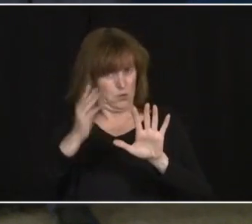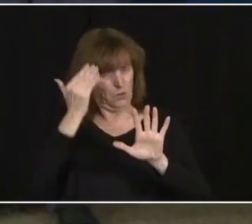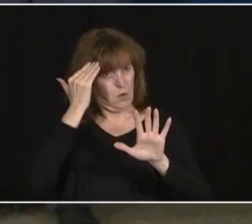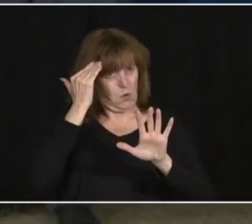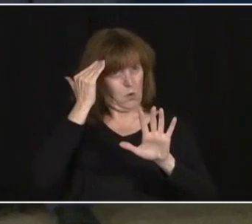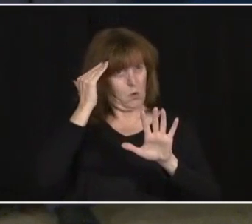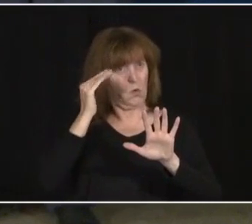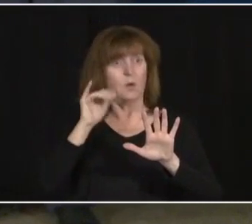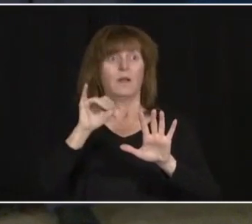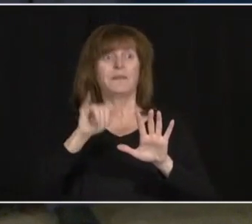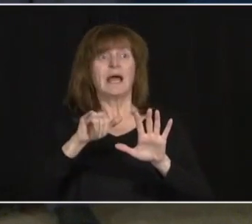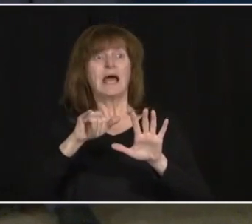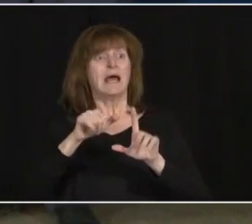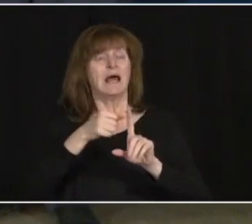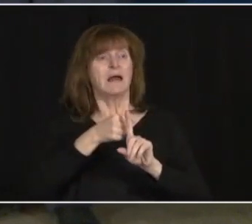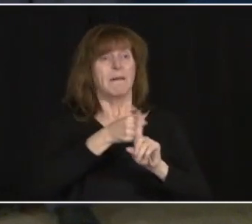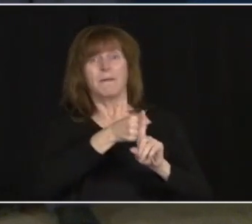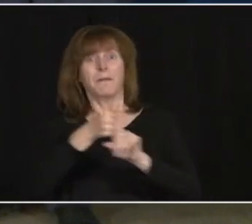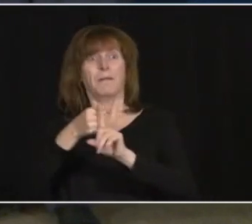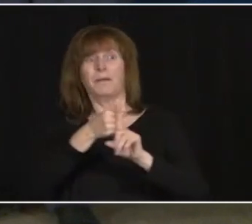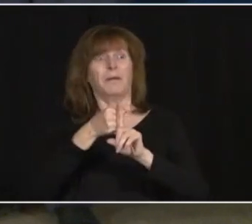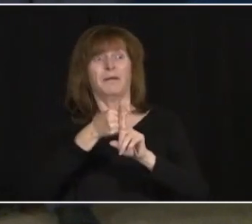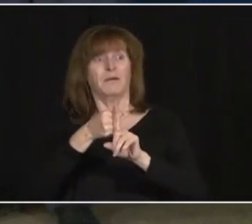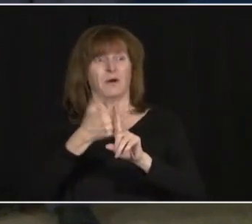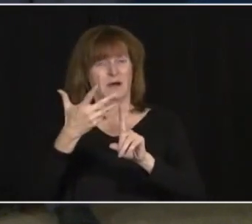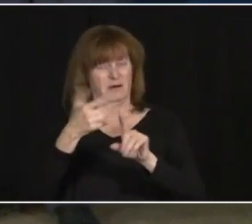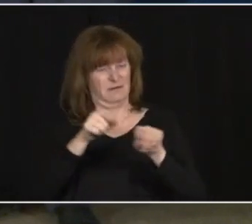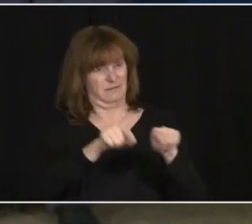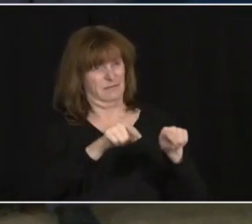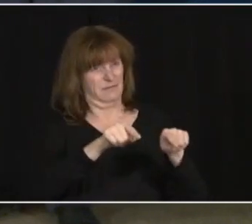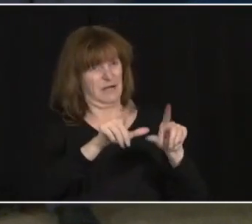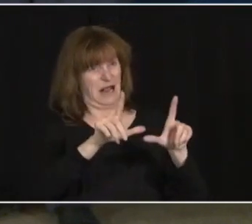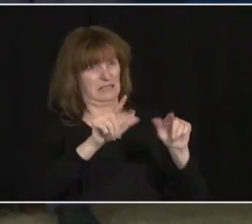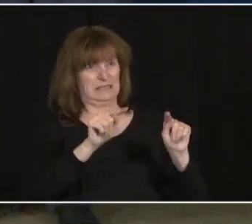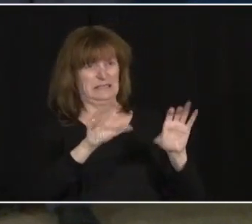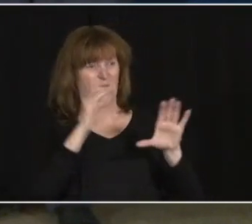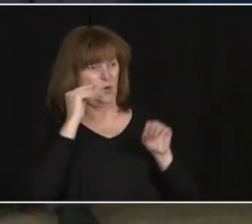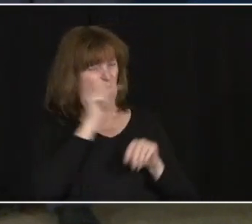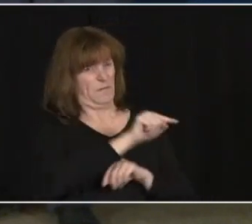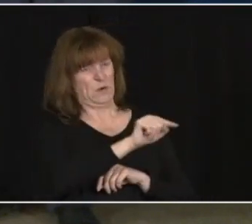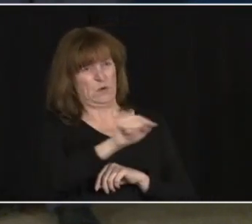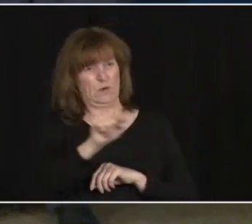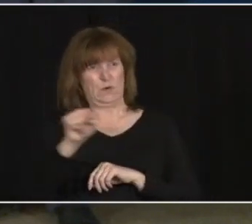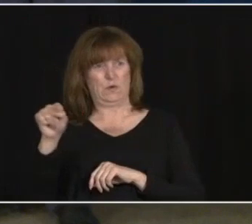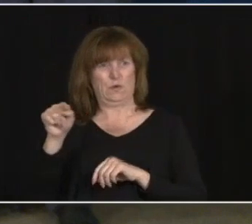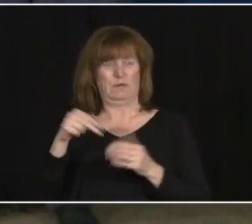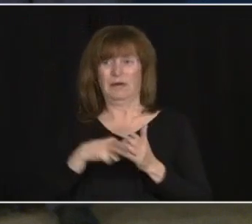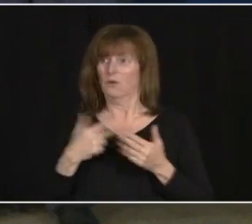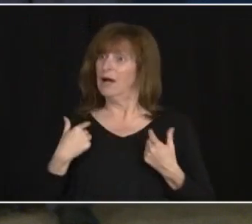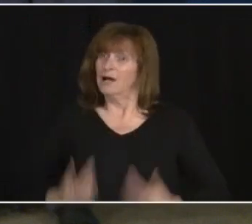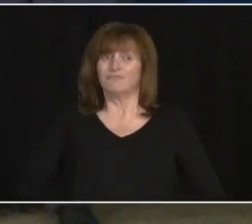Clearly there is still work to be done. In order for these projections to become reality,